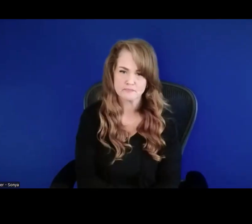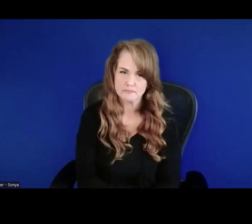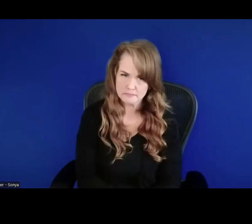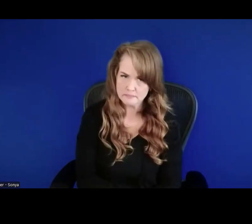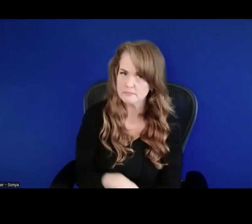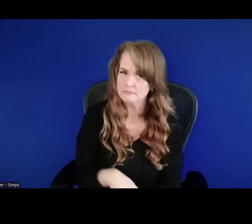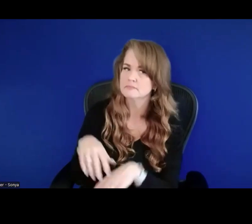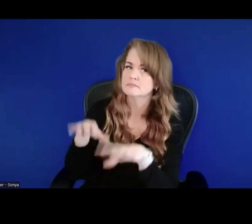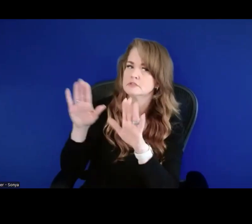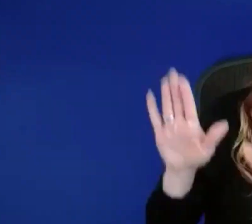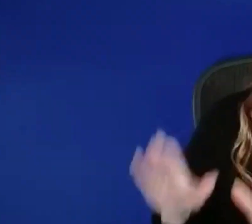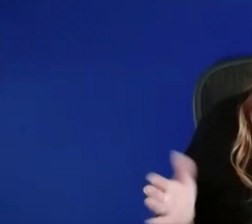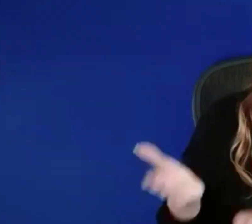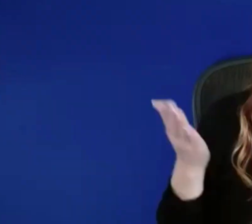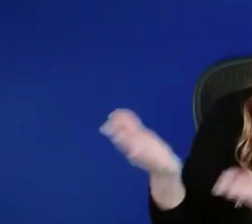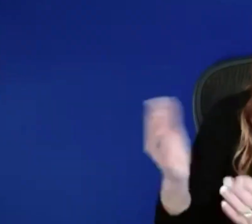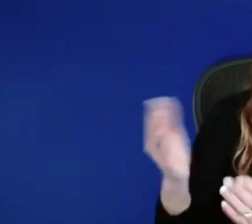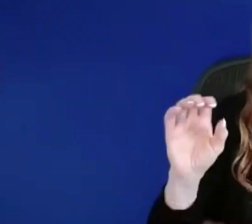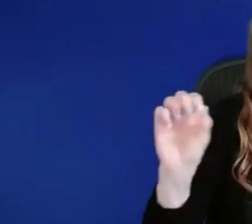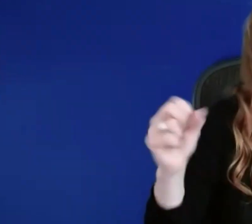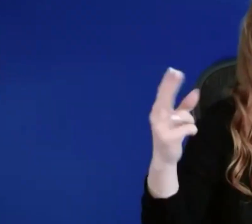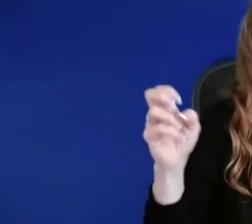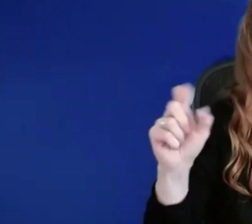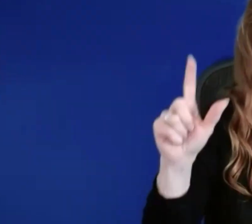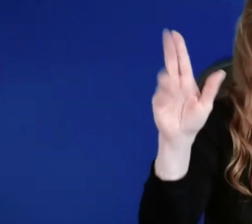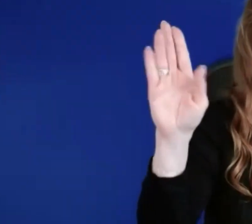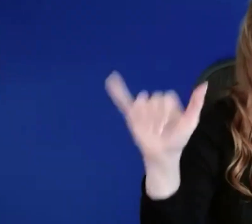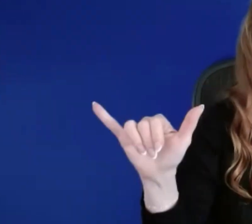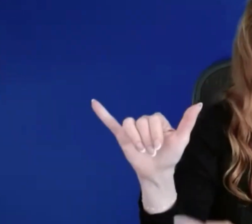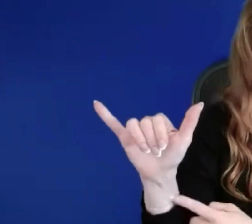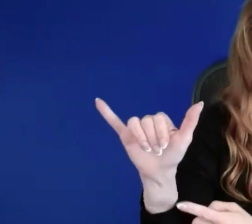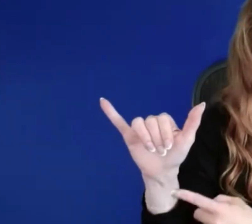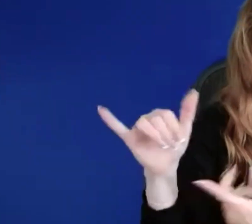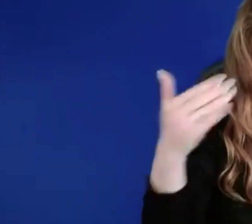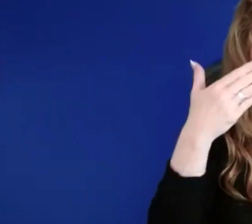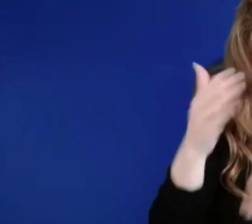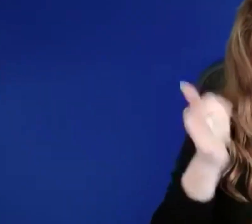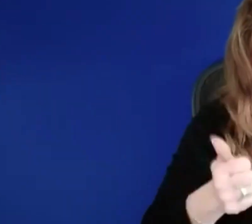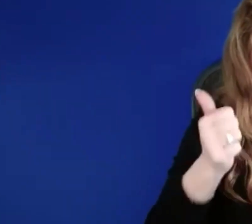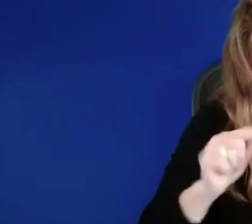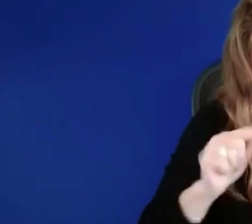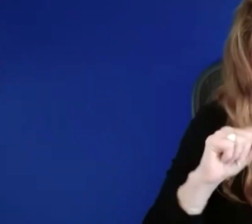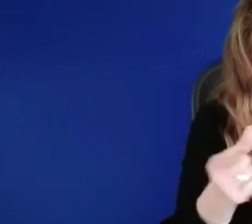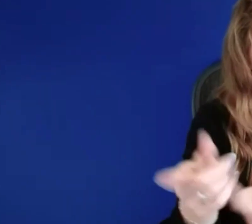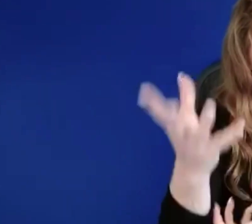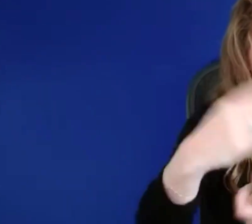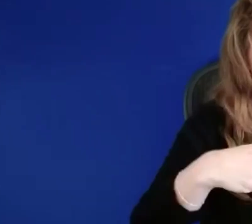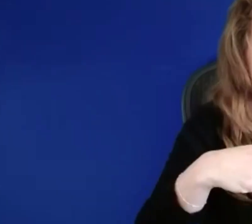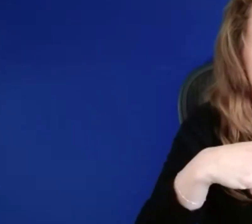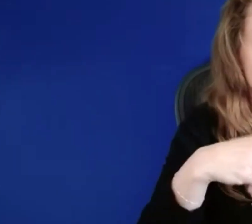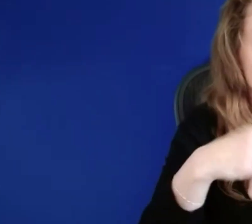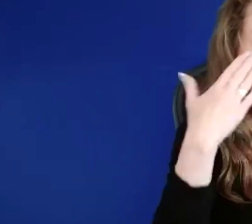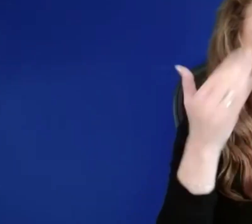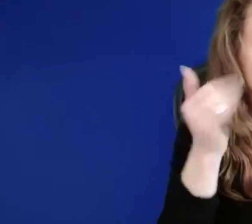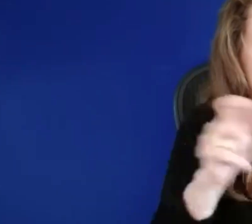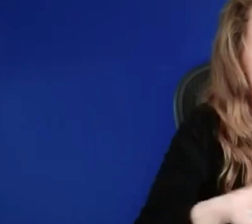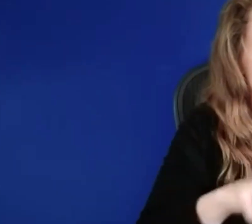Shelby, again, don't know whose group you were in. Don't know if you took notes. Shelby Clark: No, we're good. Yep.